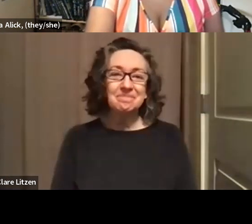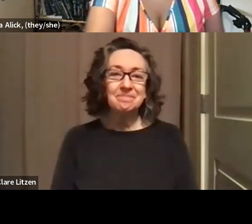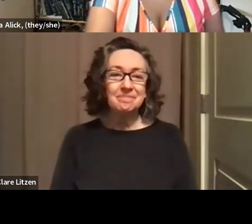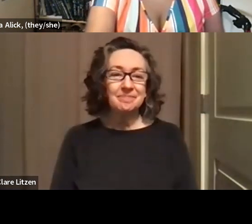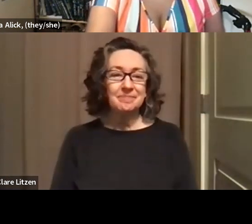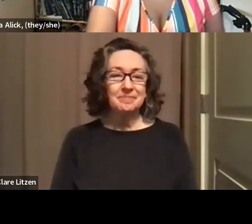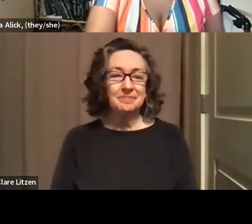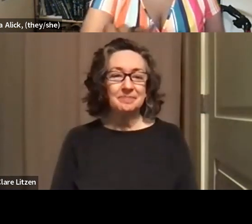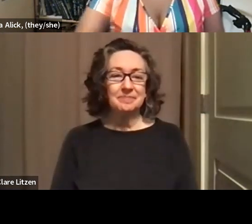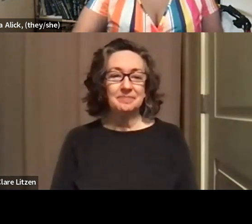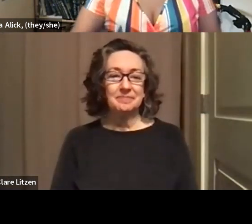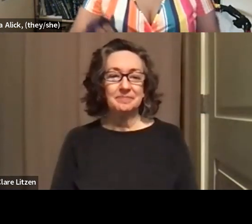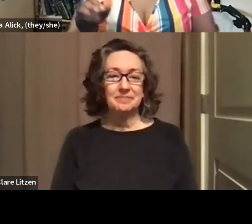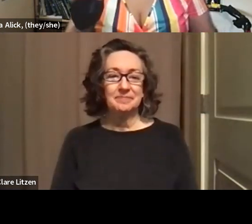Thank you.